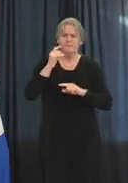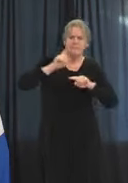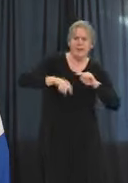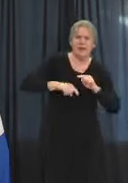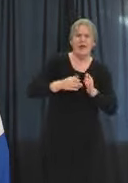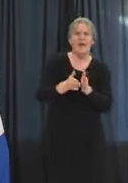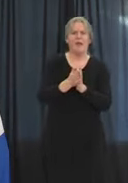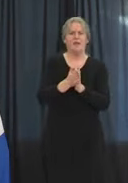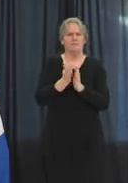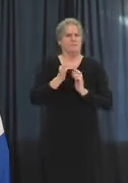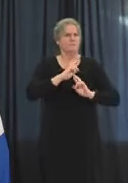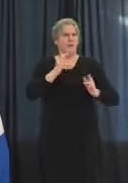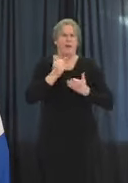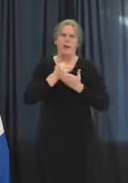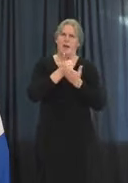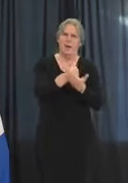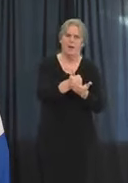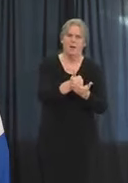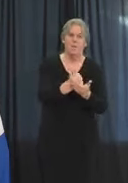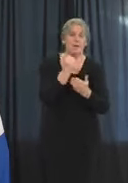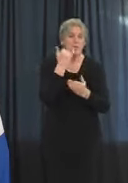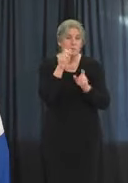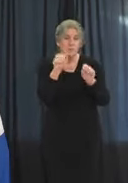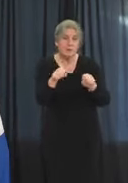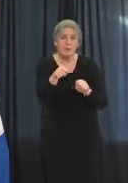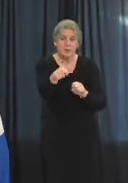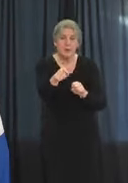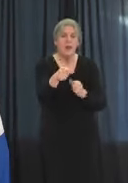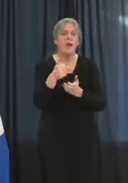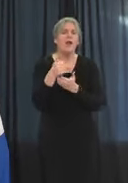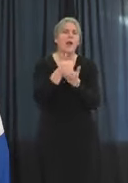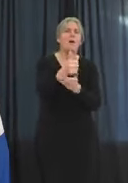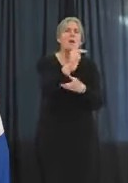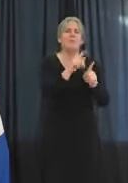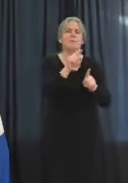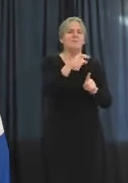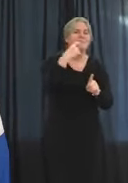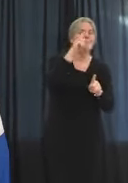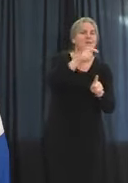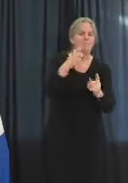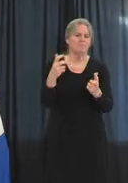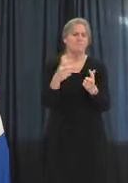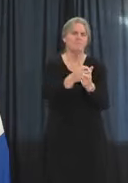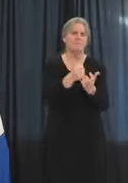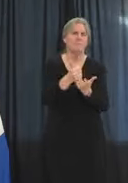what's right. If you can't then you have to ask for help. If you were able, please help those who are in need.